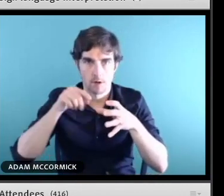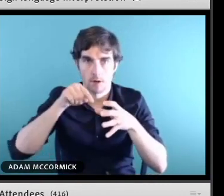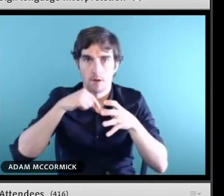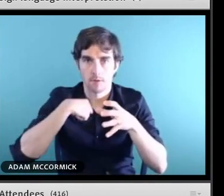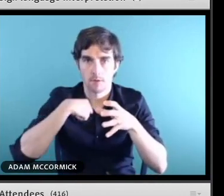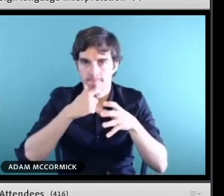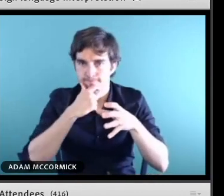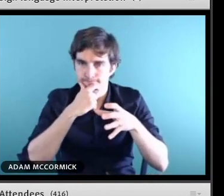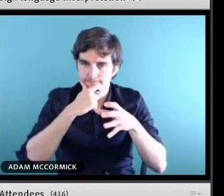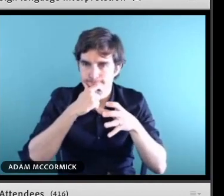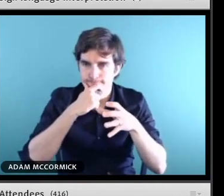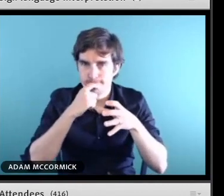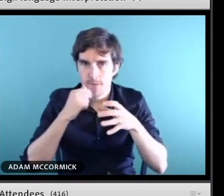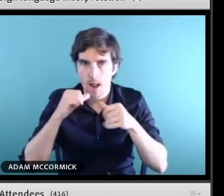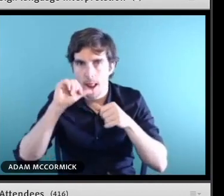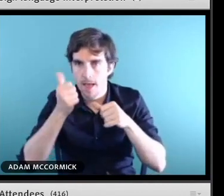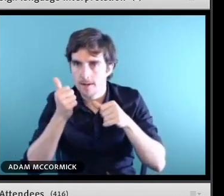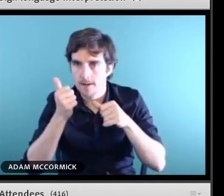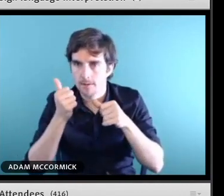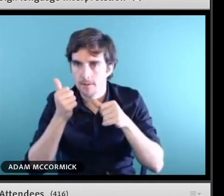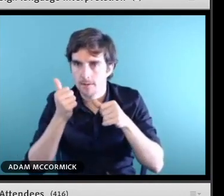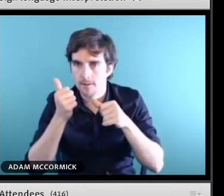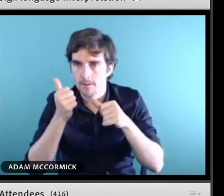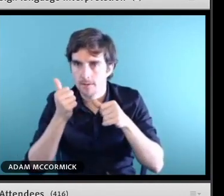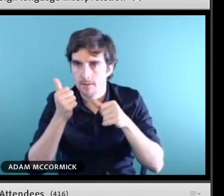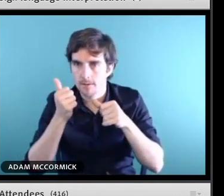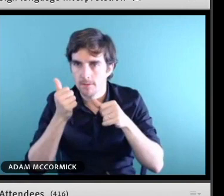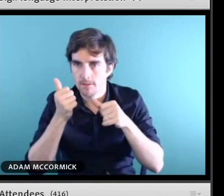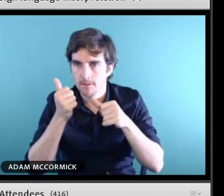we contribute more to attend this population to restore effectively to their